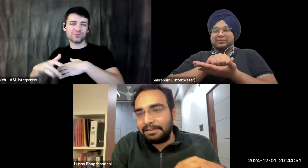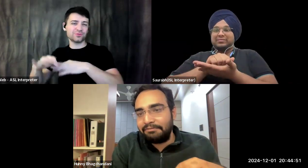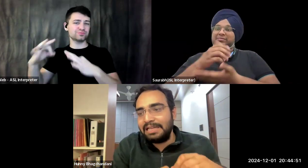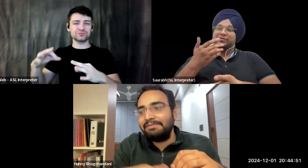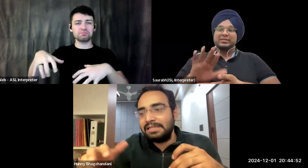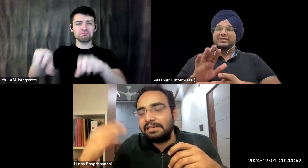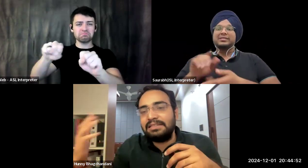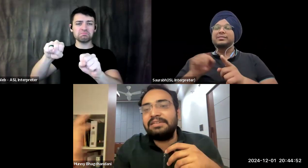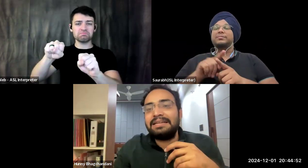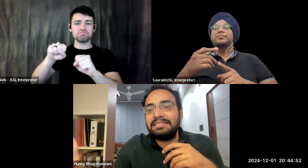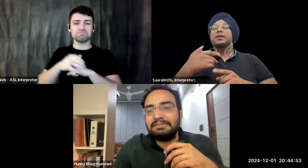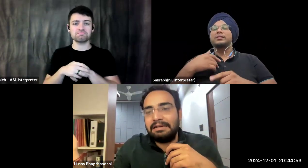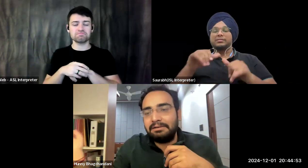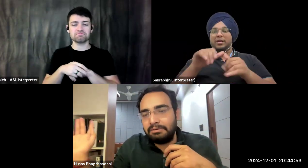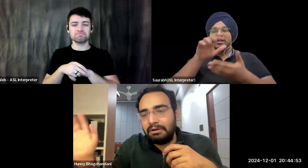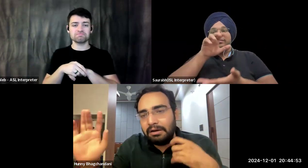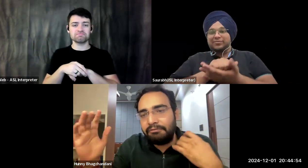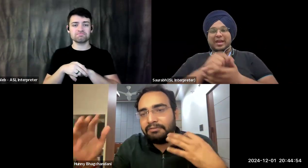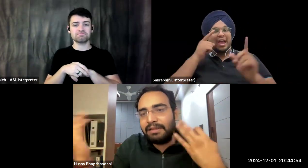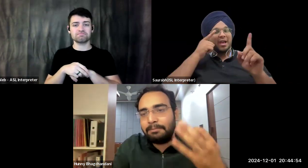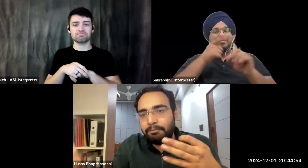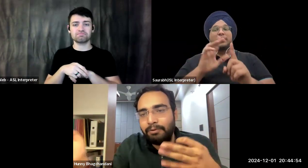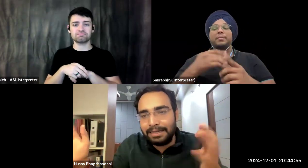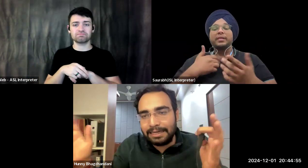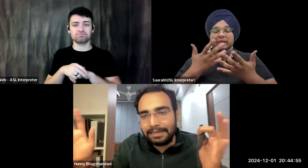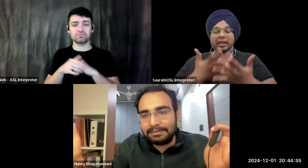We don't invest in space like we invest in the devices - what we are providing in